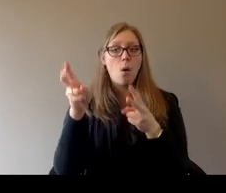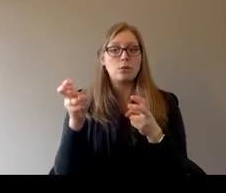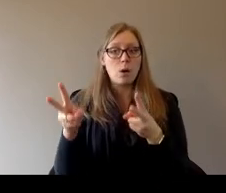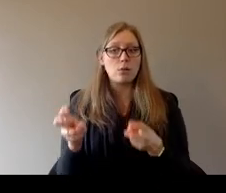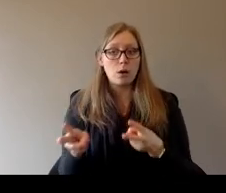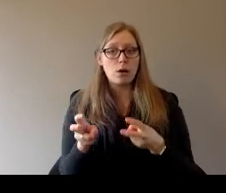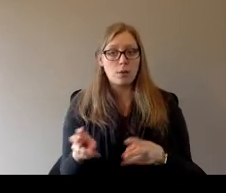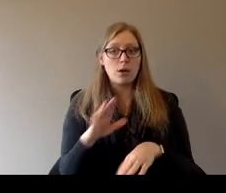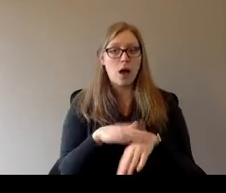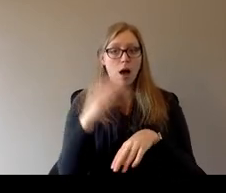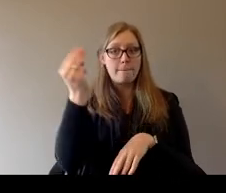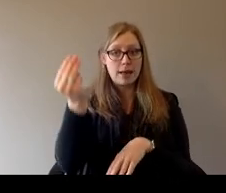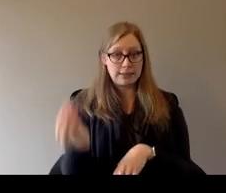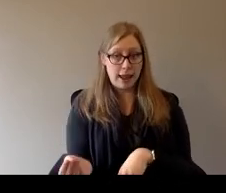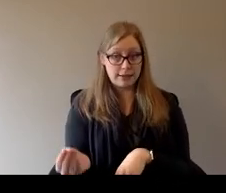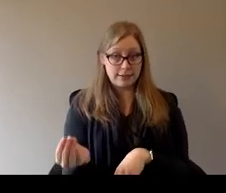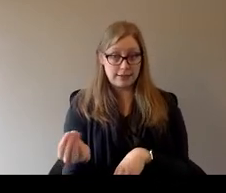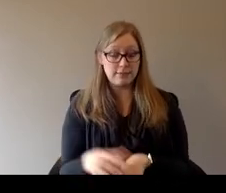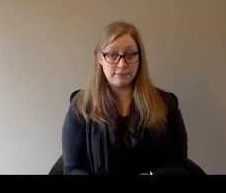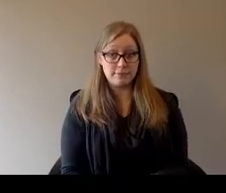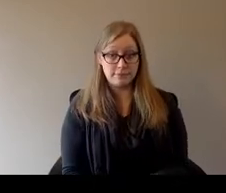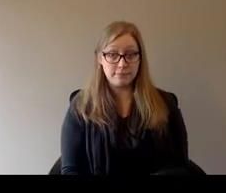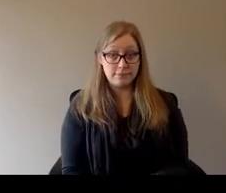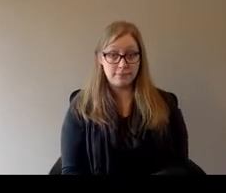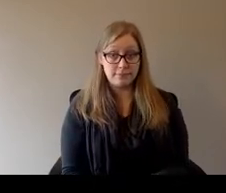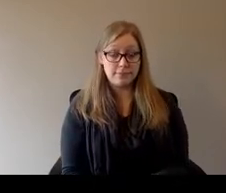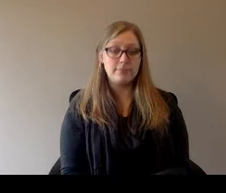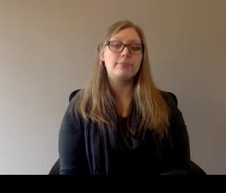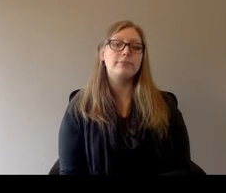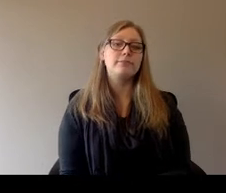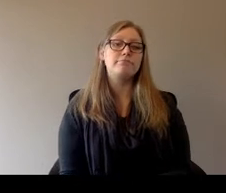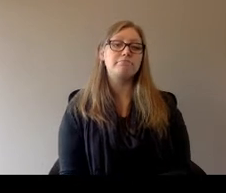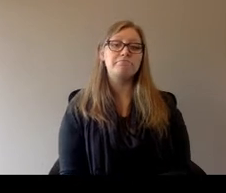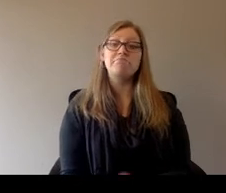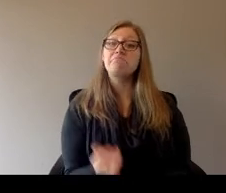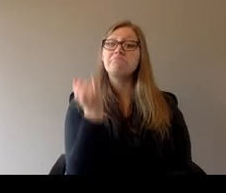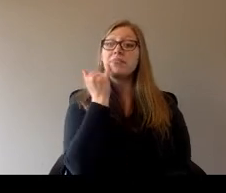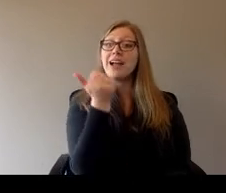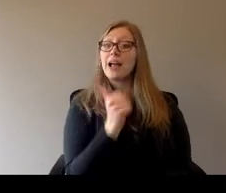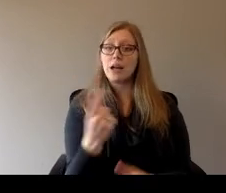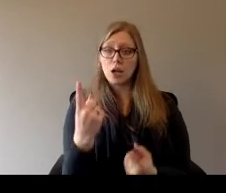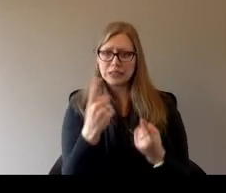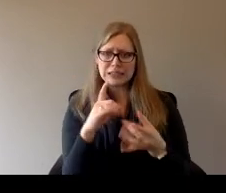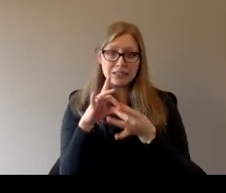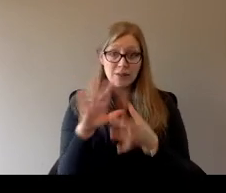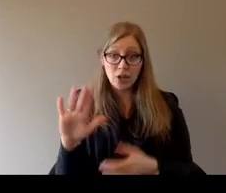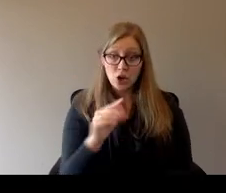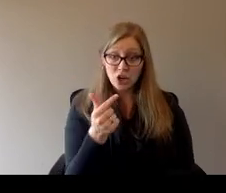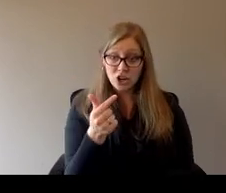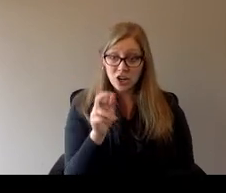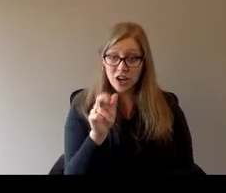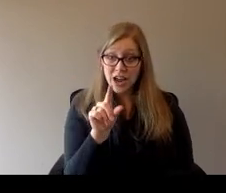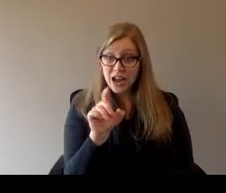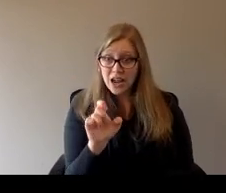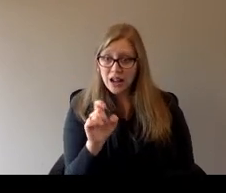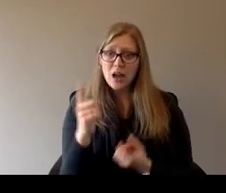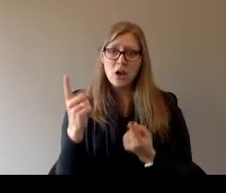following Monday. Now, if you have any questions about your grade or questions about the assignment itself,